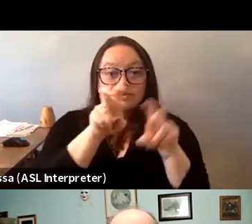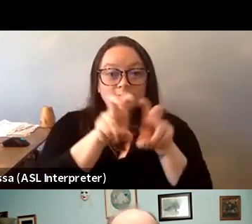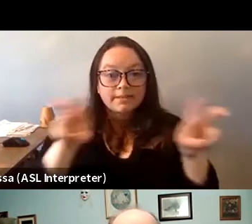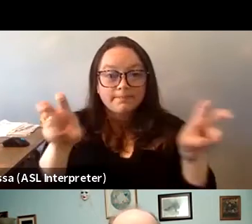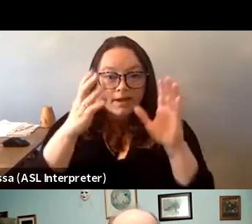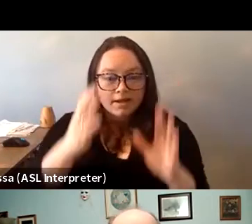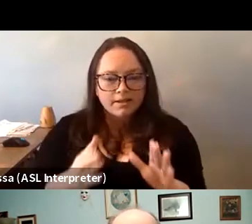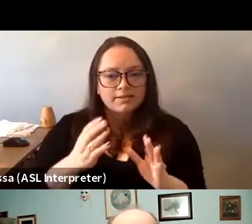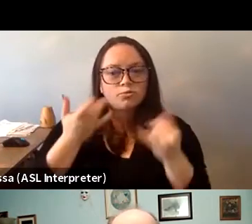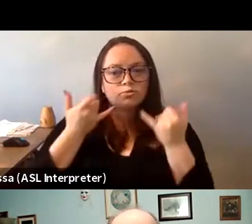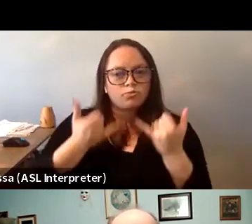questions for today.